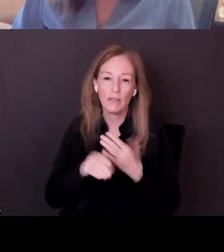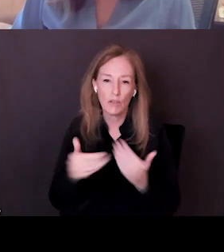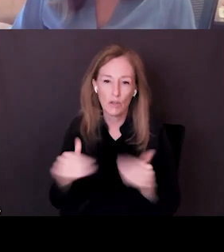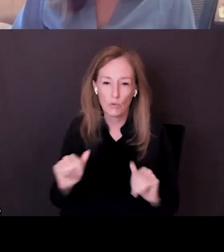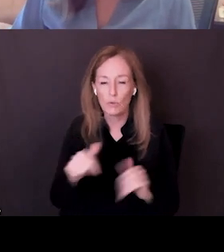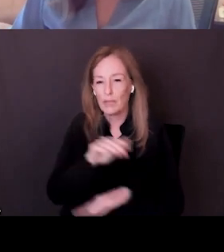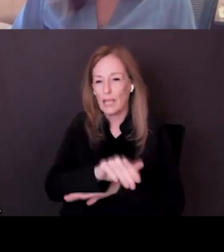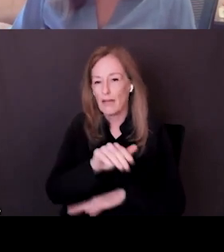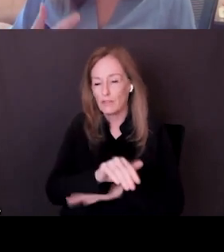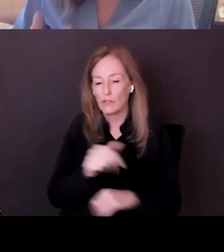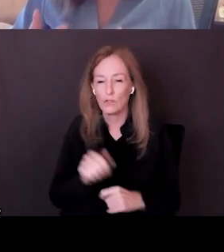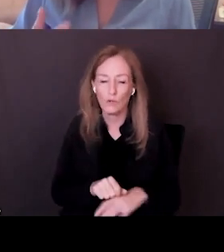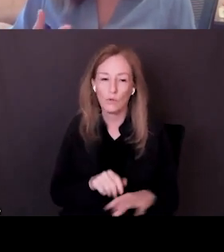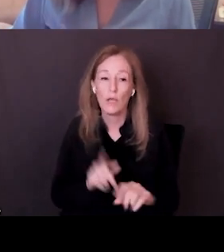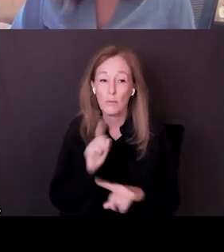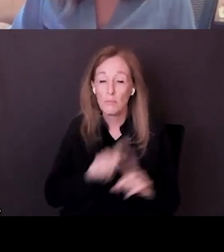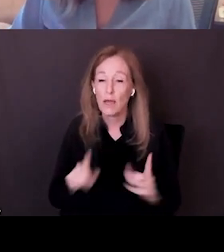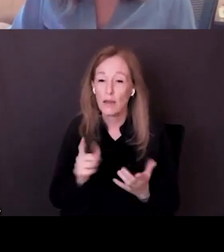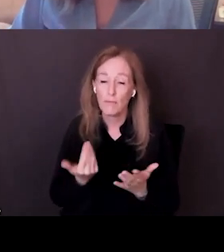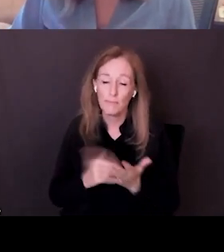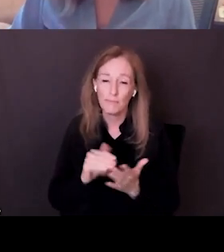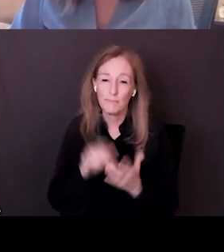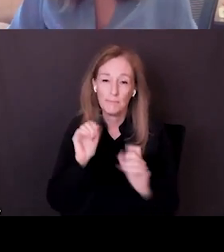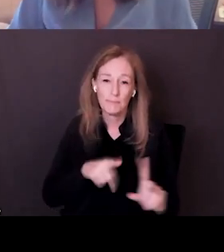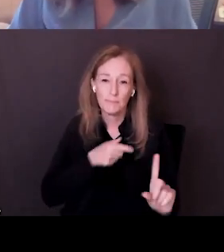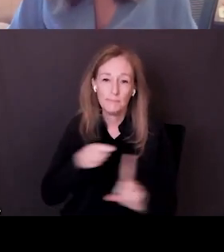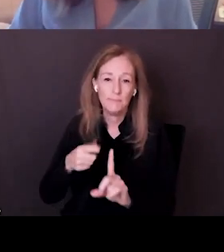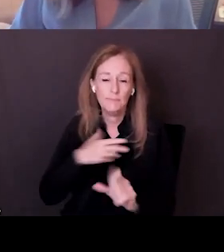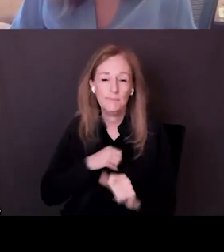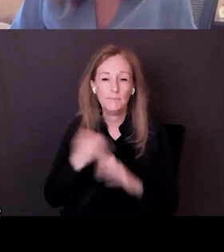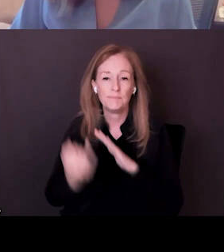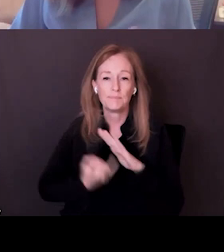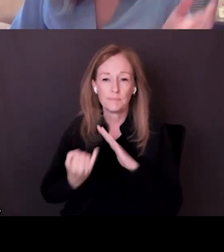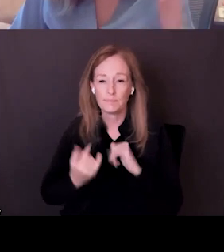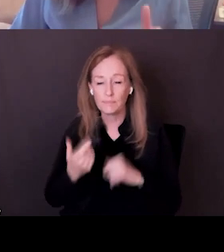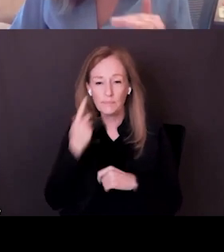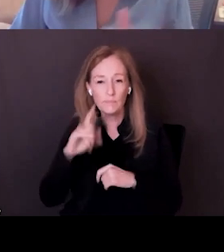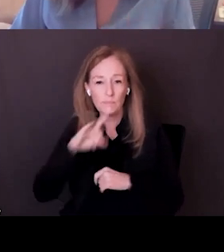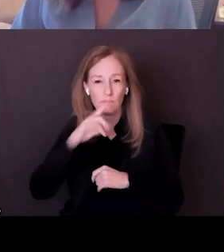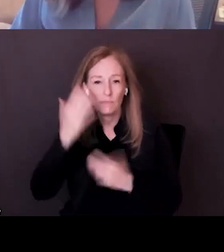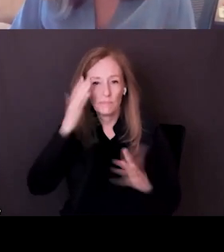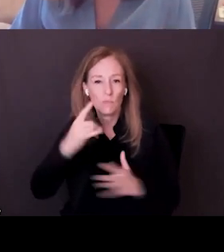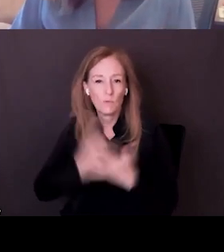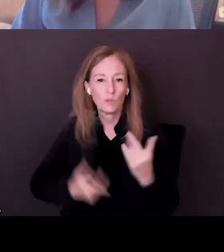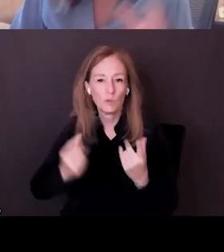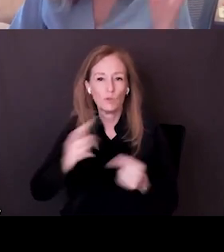BE ISOLATING AND TRIGGERING FOR KIDS WHO DON'T KNOW WHAT TO DO WITH TIME ALONE. ONE OF THE COUNSELORS